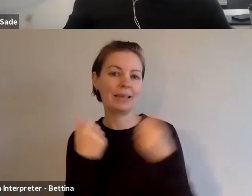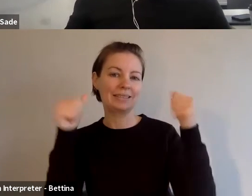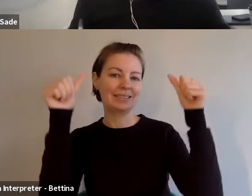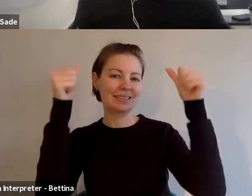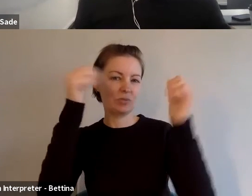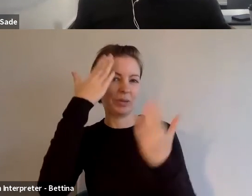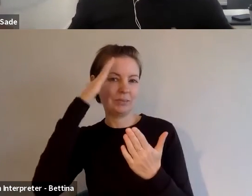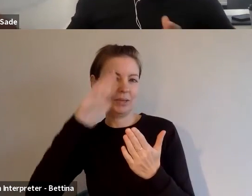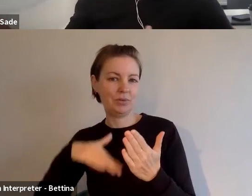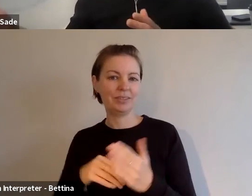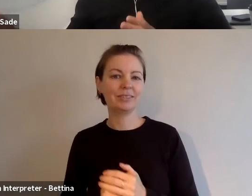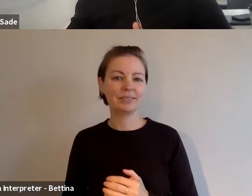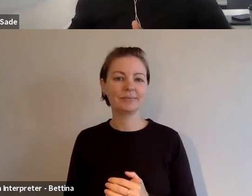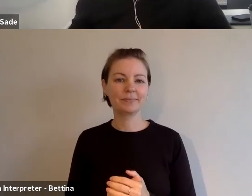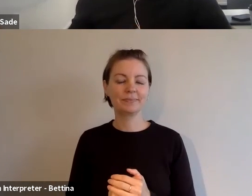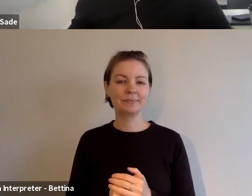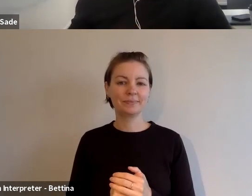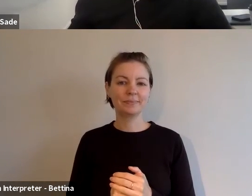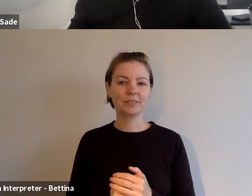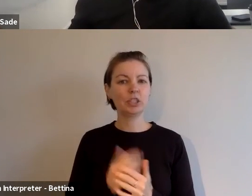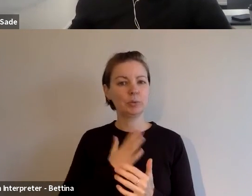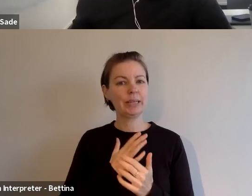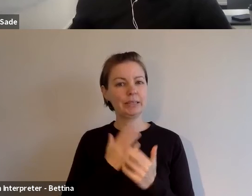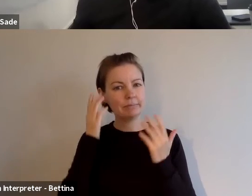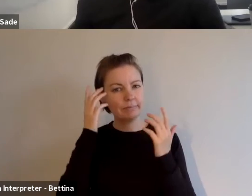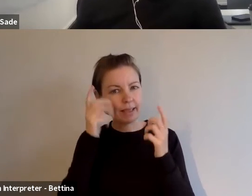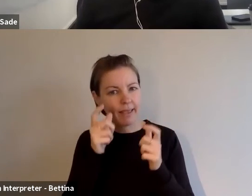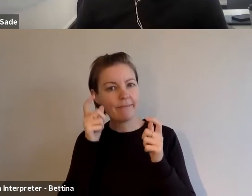over one that you have to put careful thought into that framework and ensuring